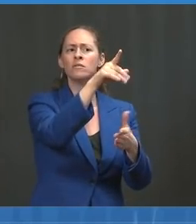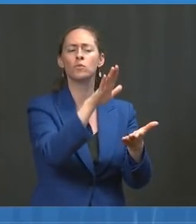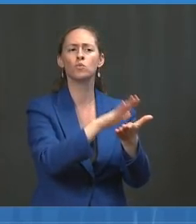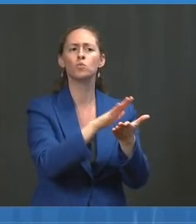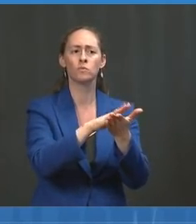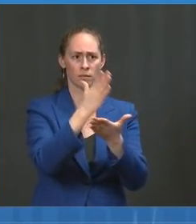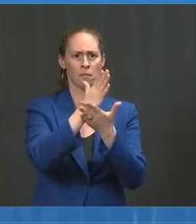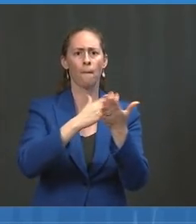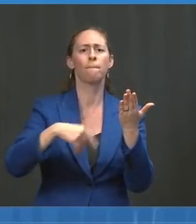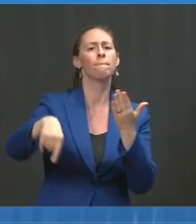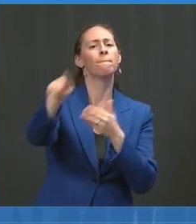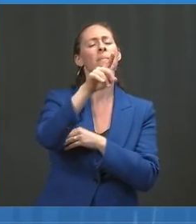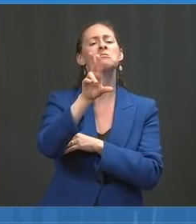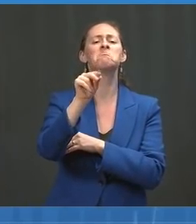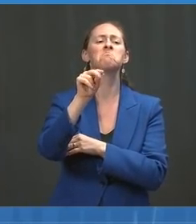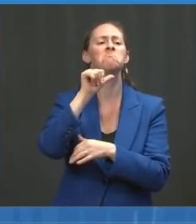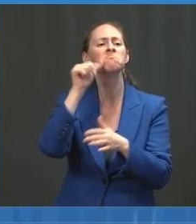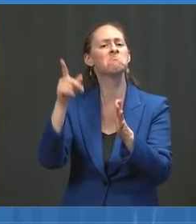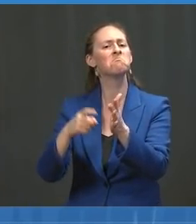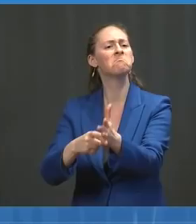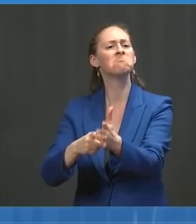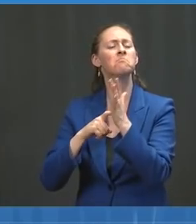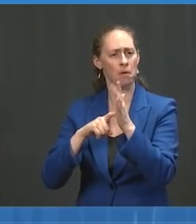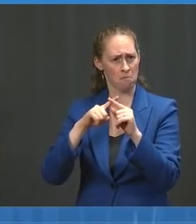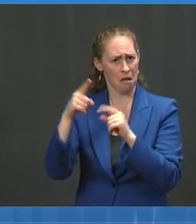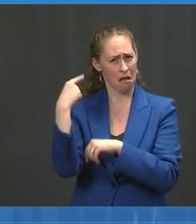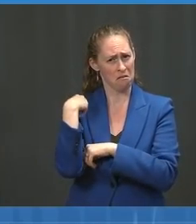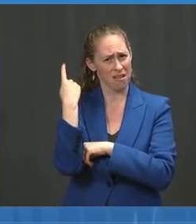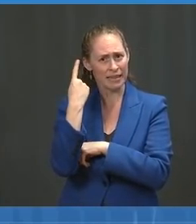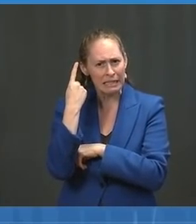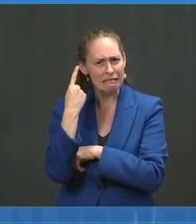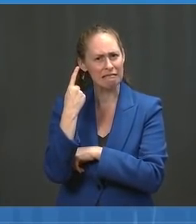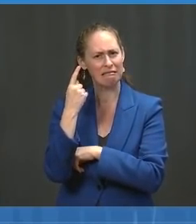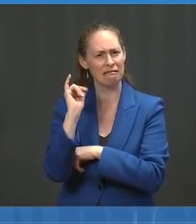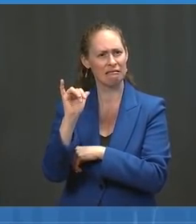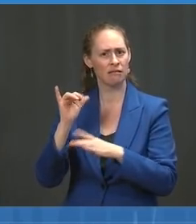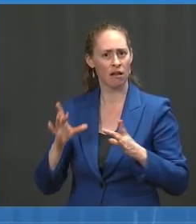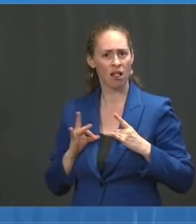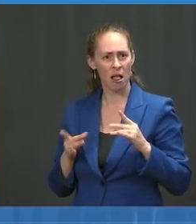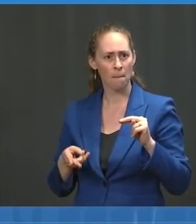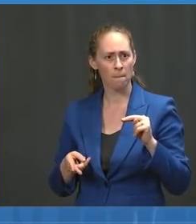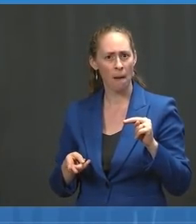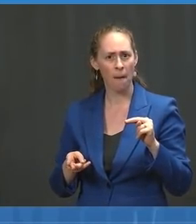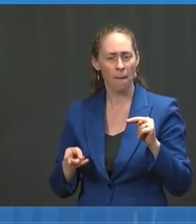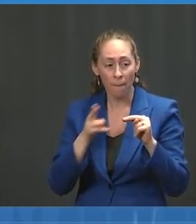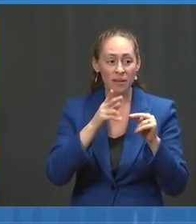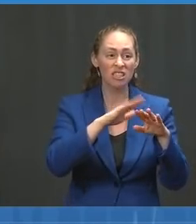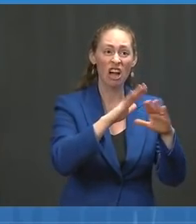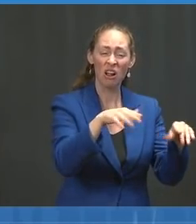And given that COVID-19 case rates, hospitalizations among children are climbing, is it now time for the federal government